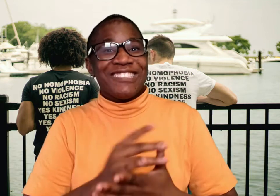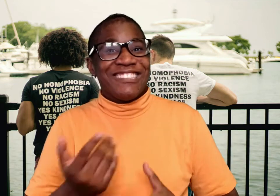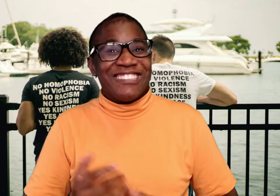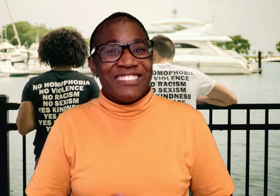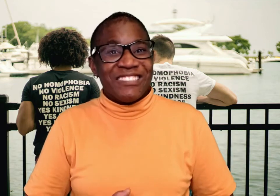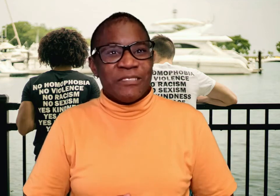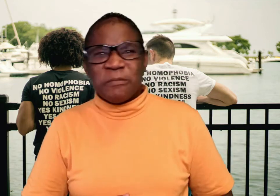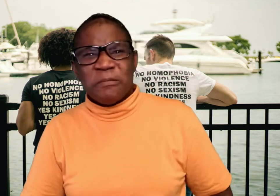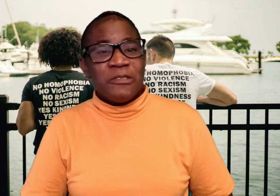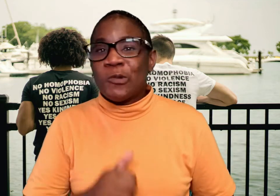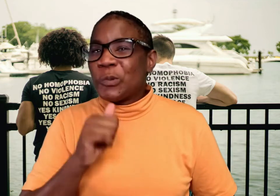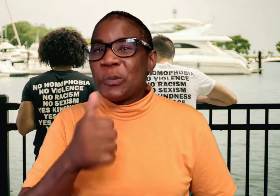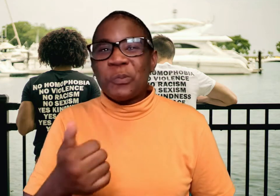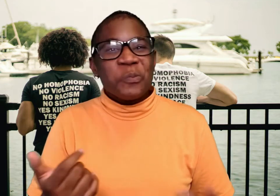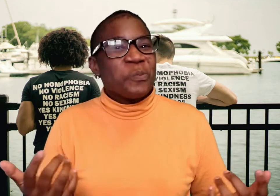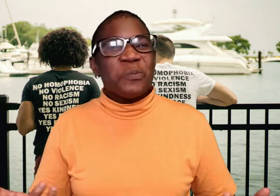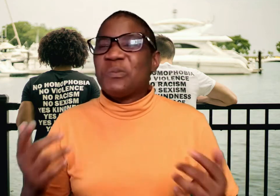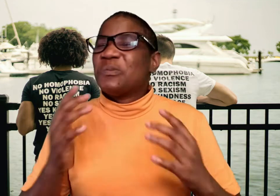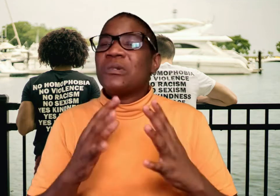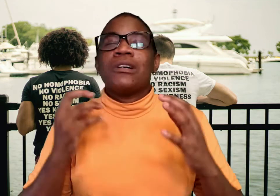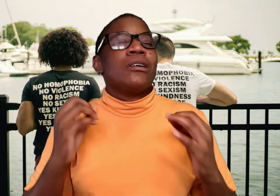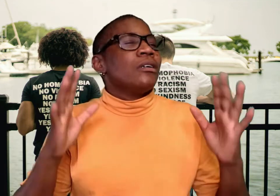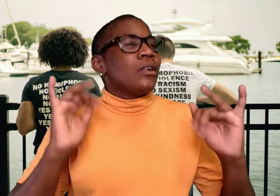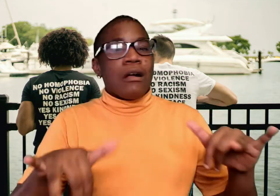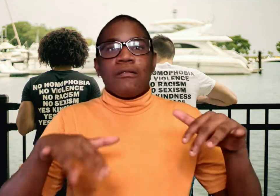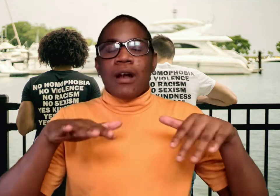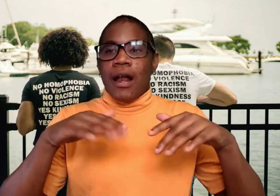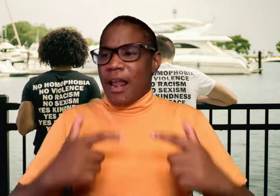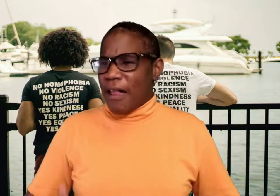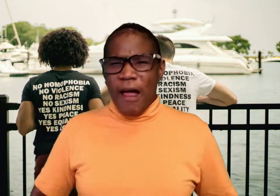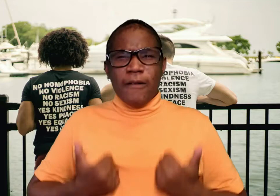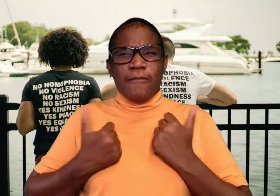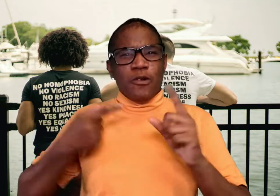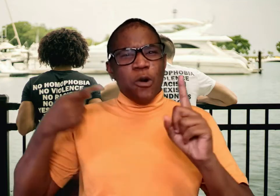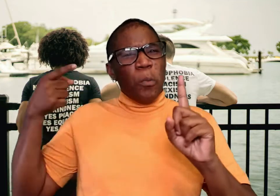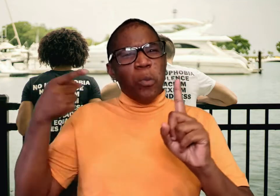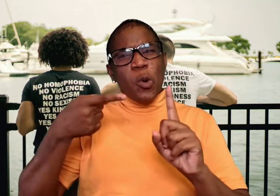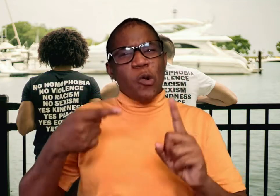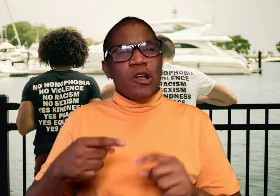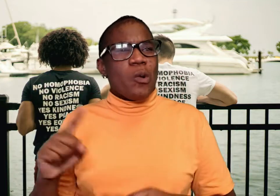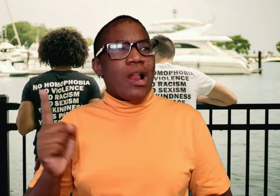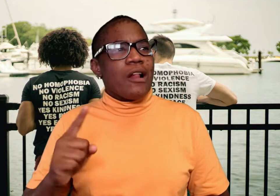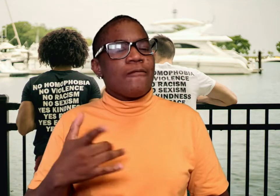Even just going to the movies, a white person can enter a theatre without being followed.